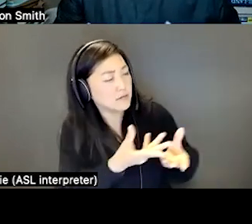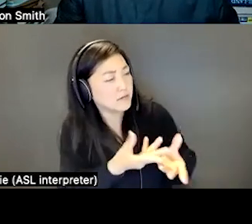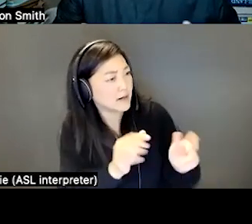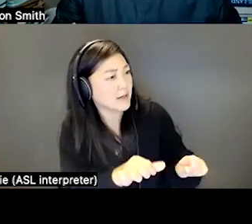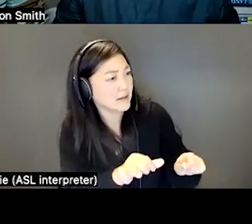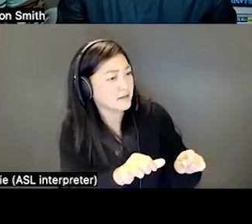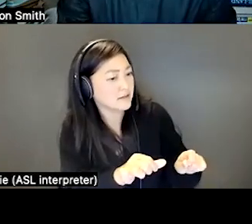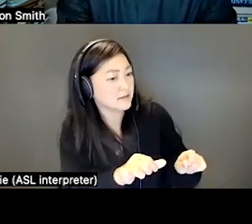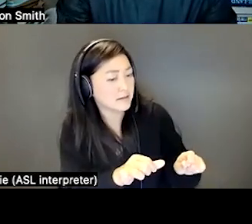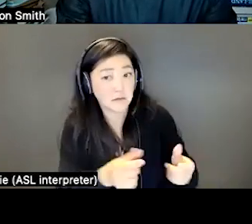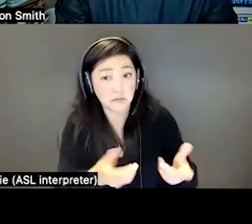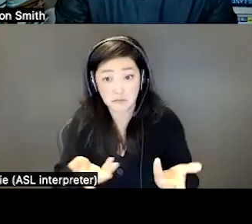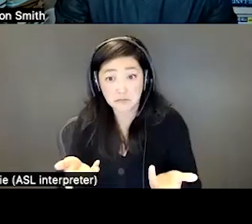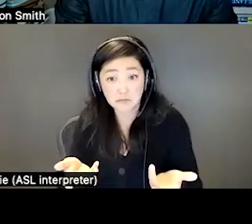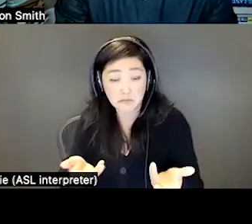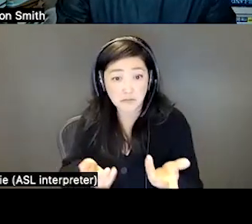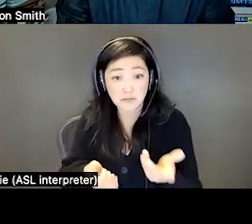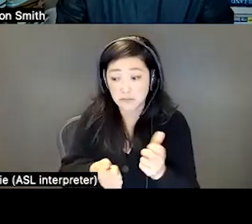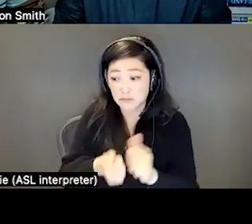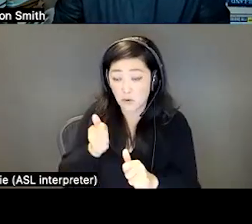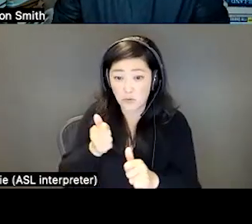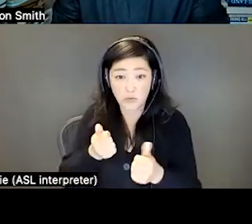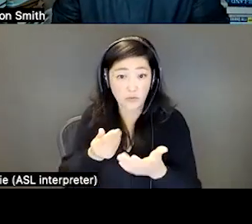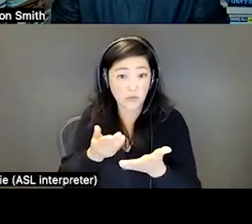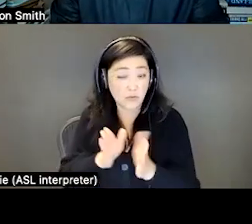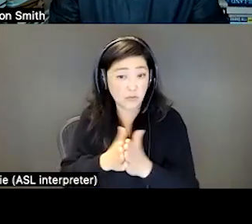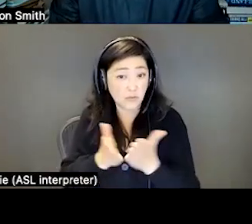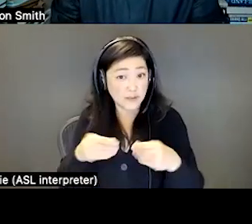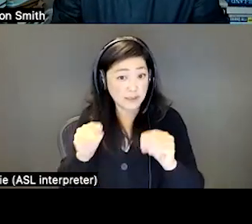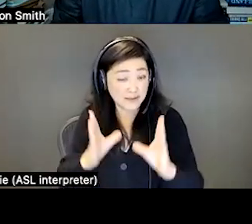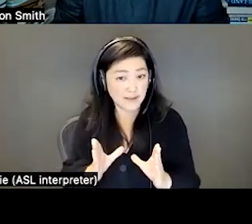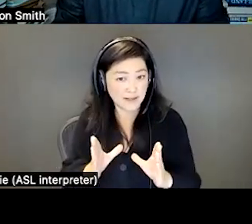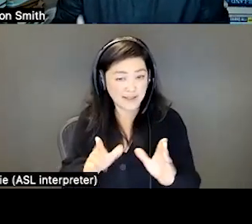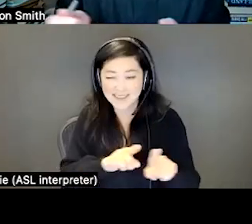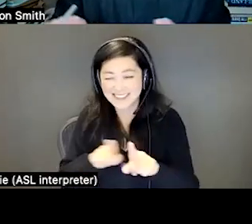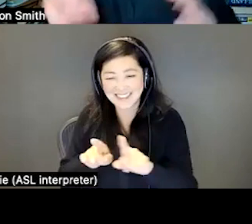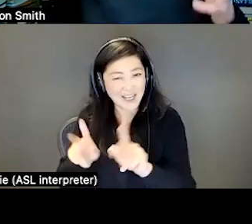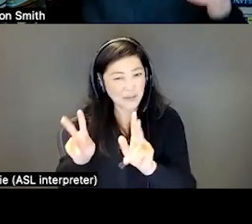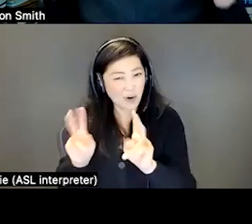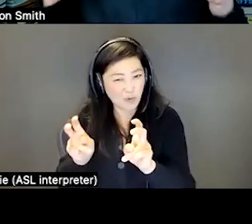you know, most book sellers like the quote I had from Peter at the beginning saying, "Well,